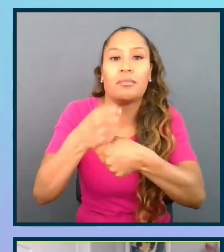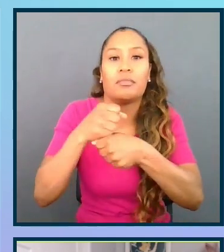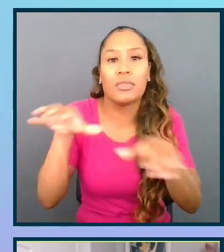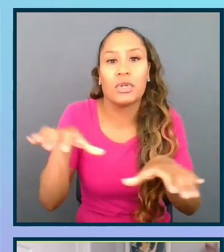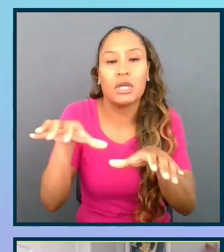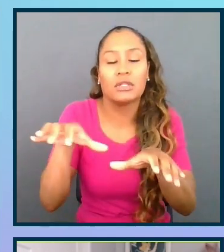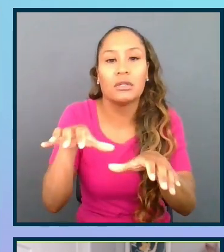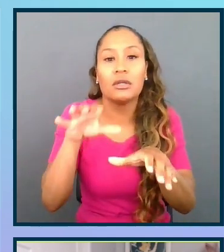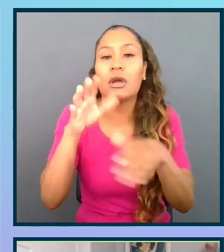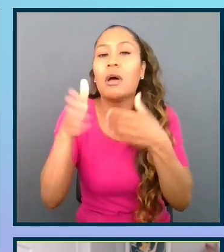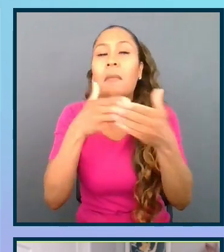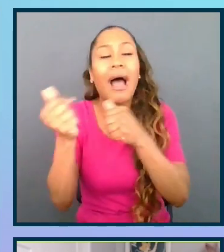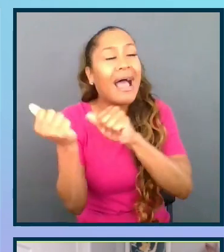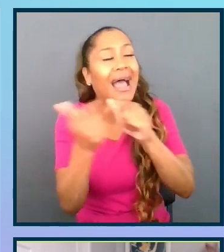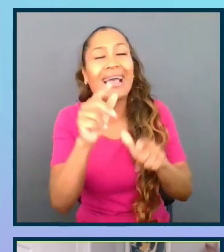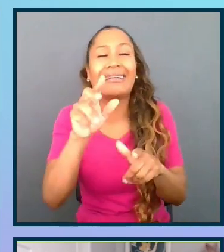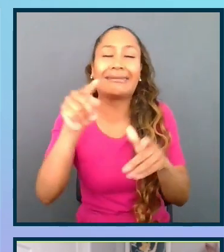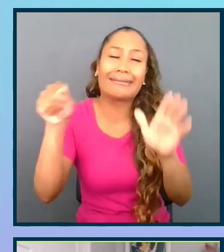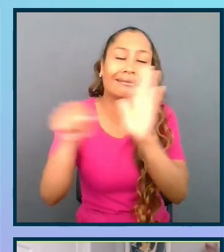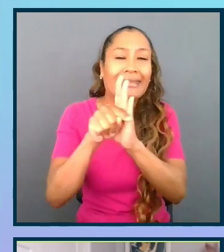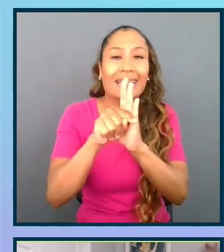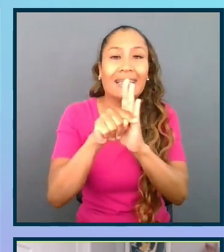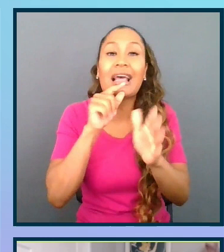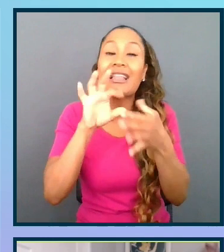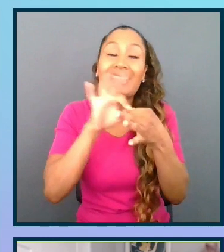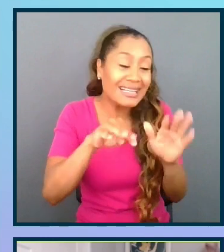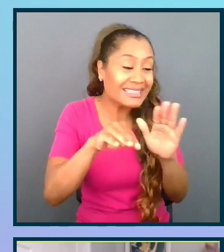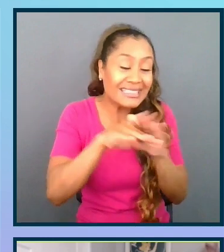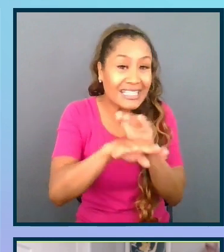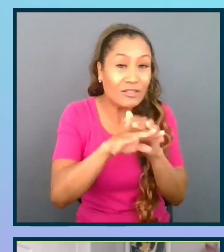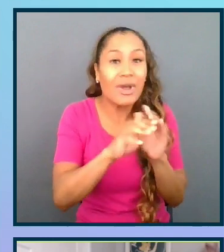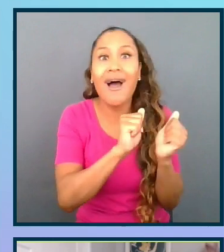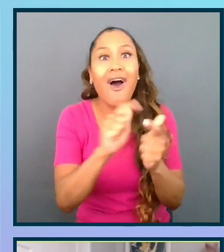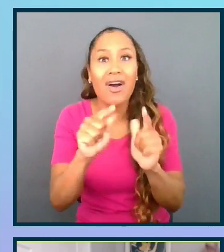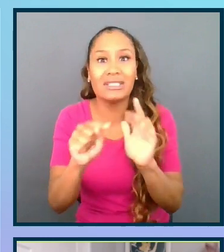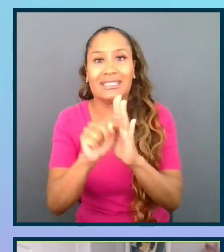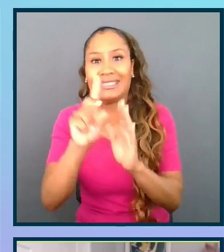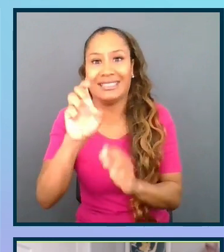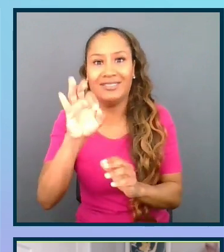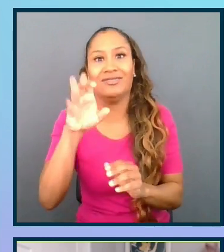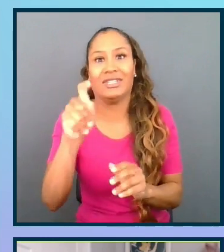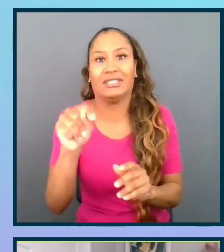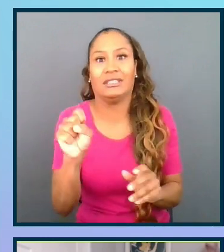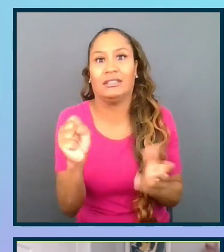not even an accessibility related defect. We always have, as an industry,